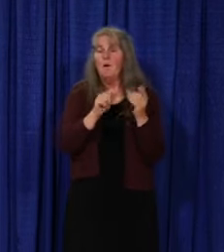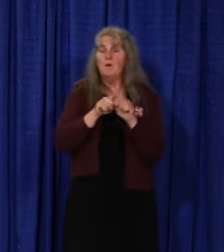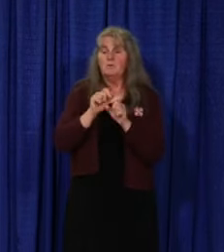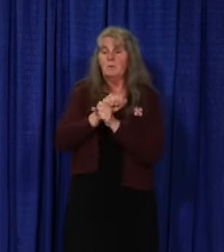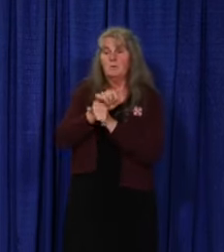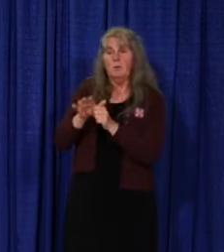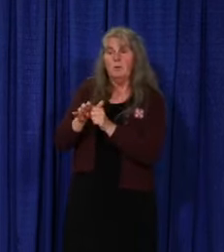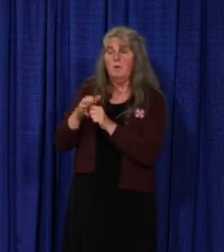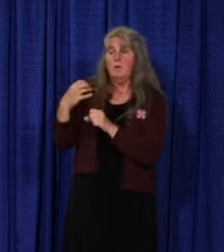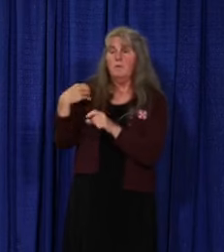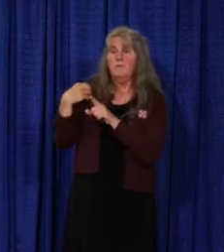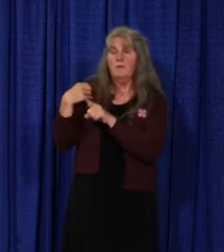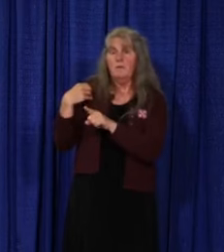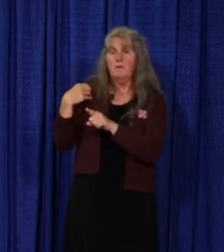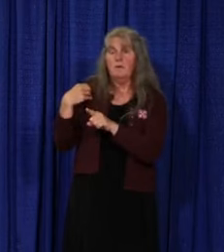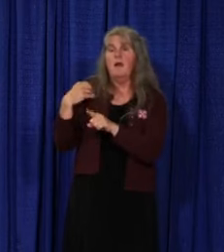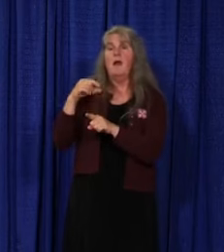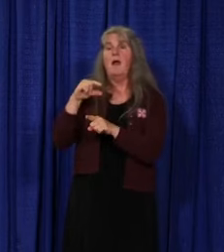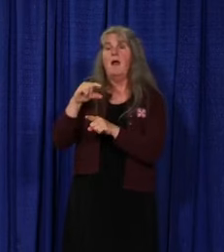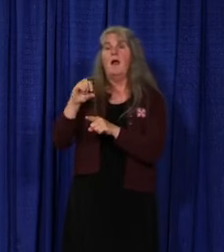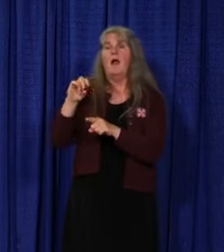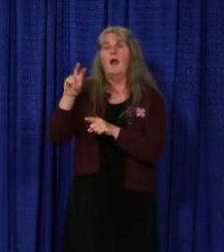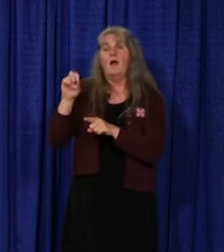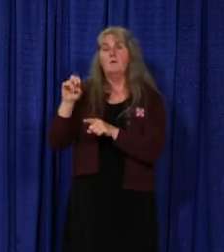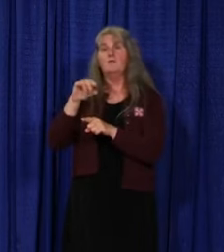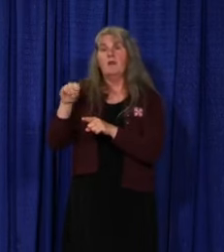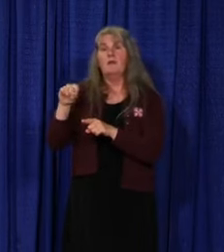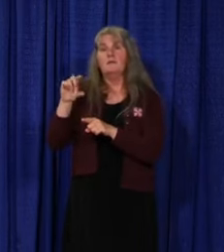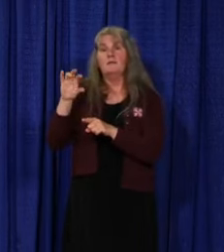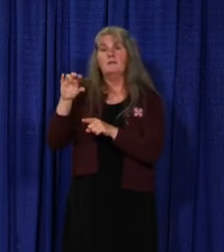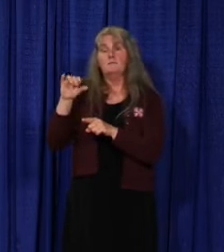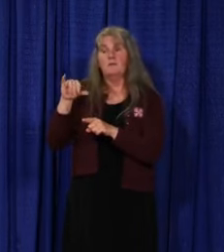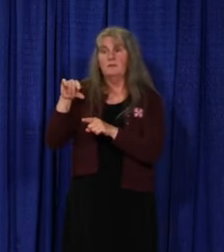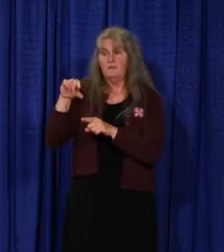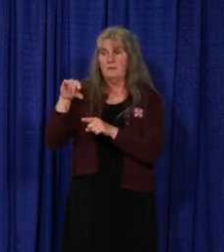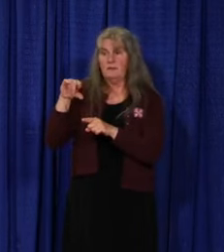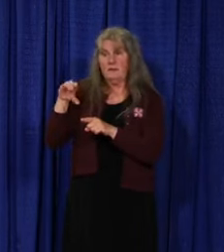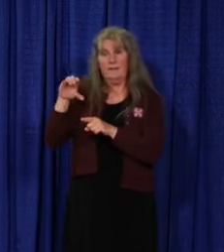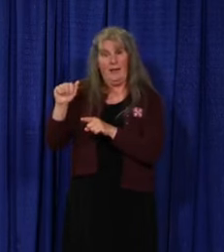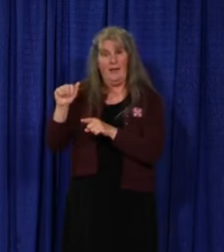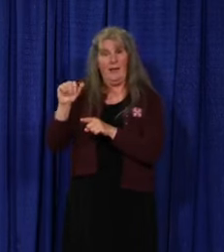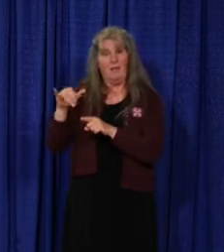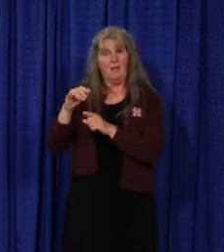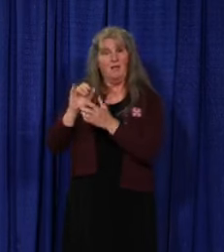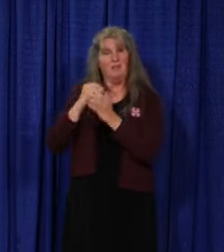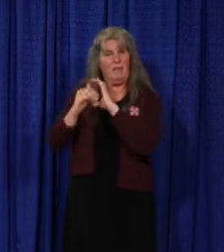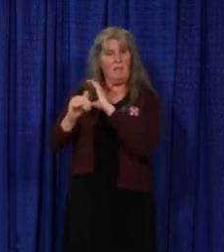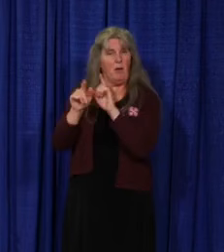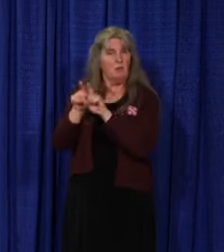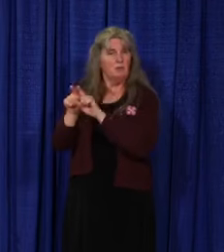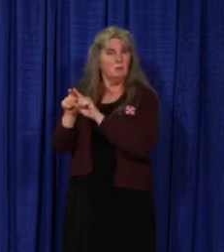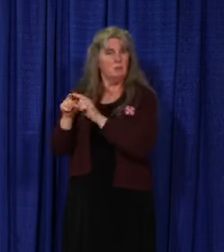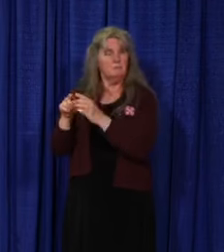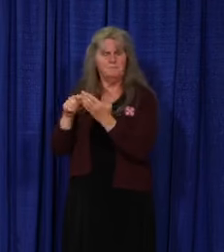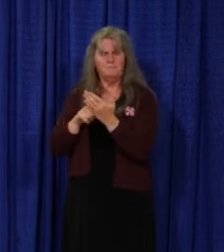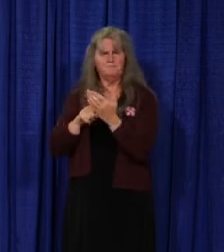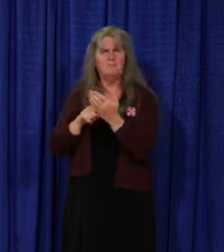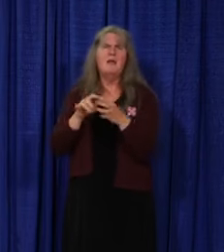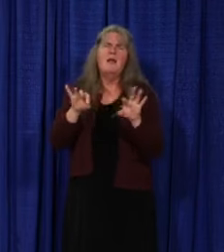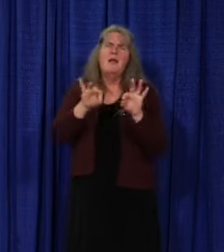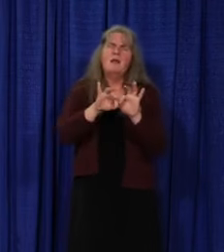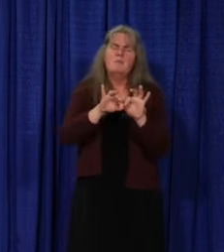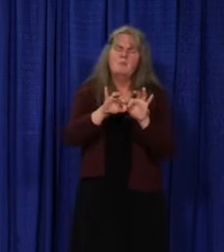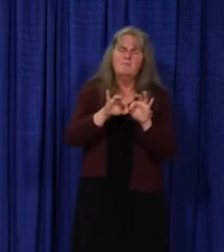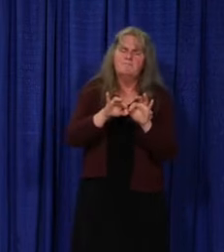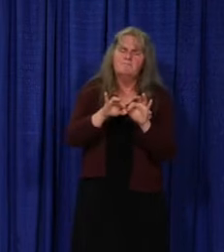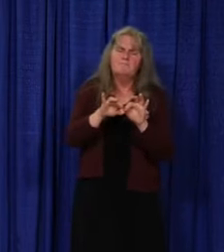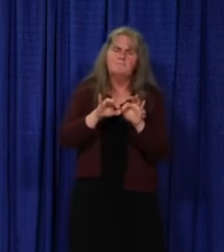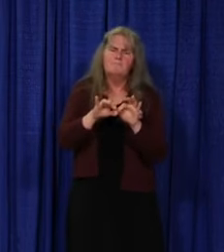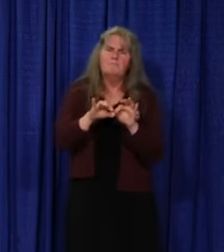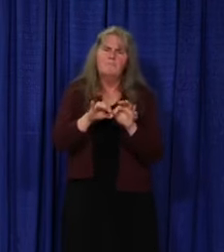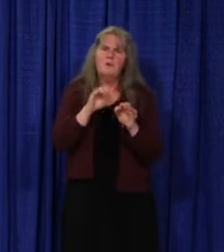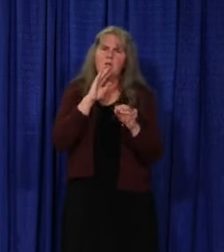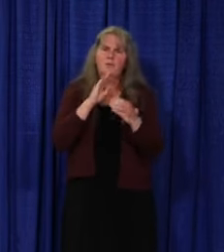enforcement -- at